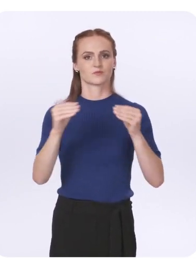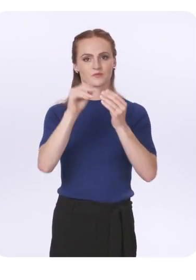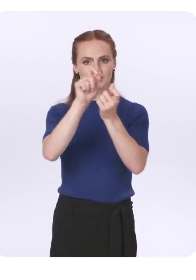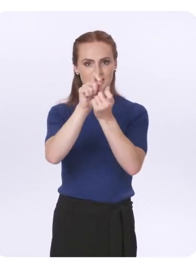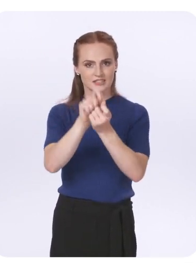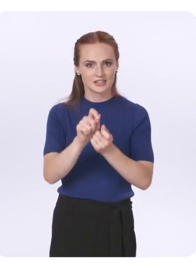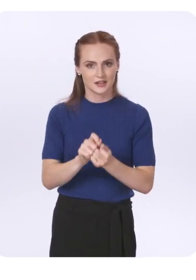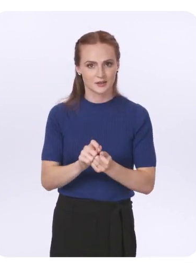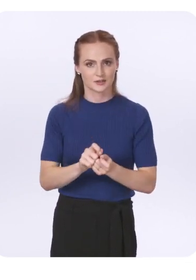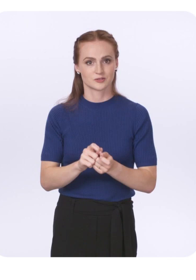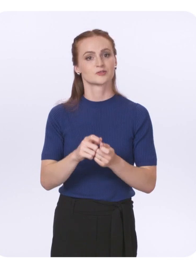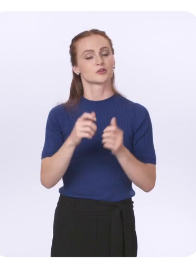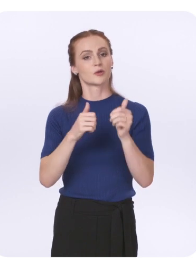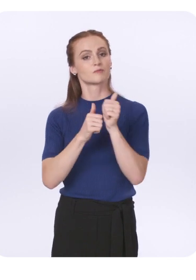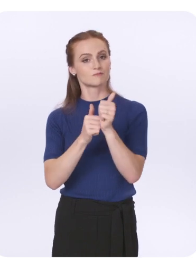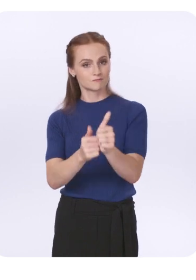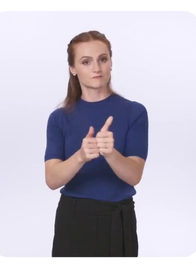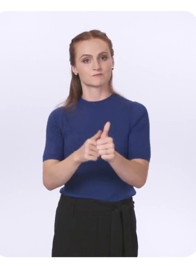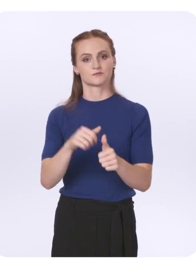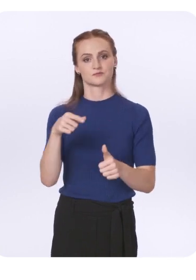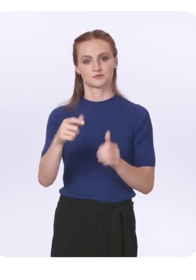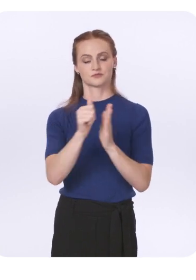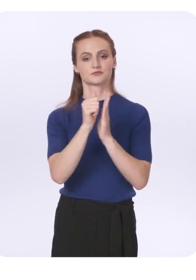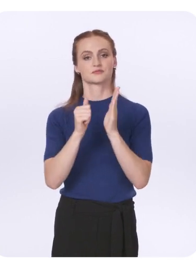on X @Oculus_Dev.